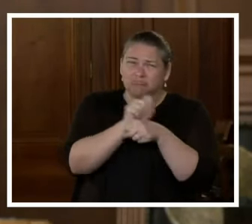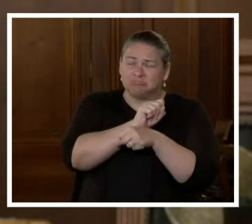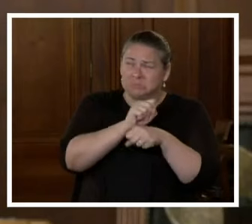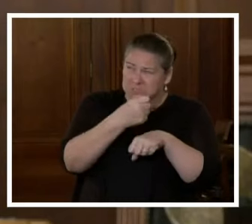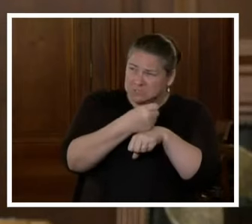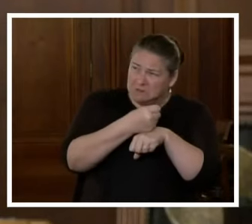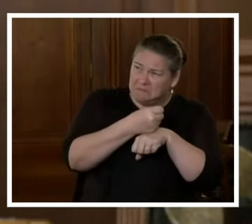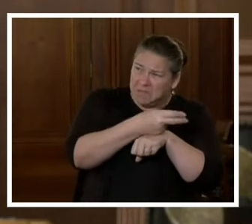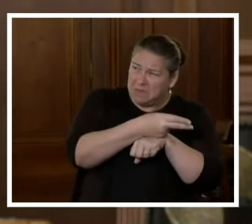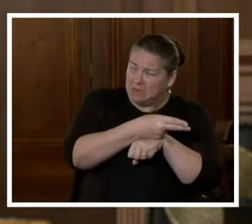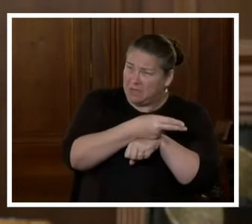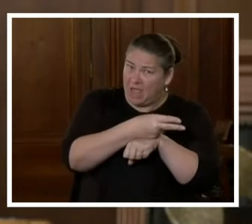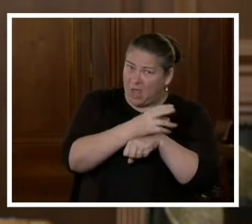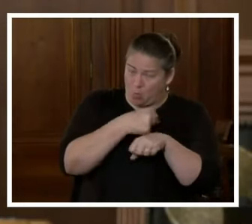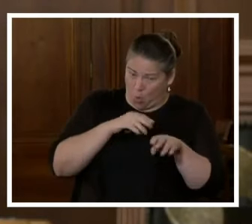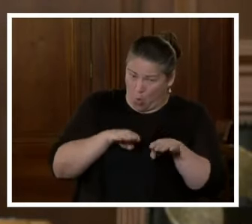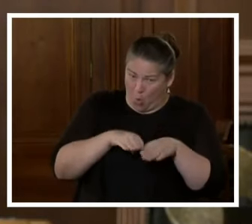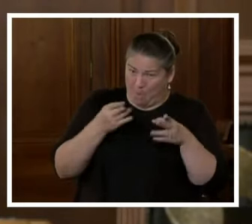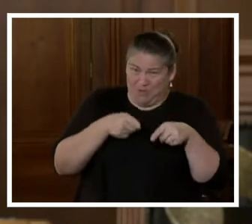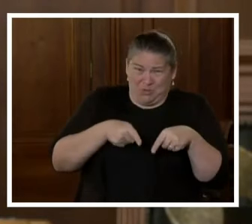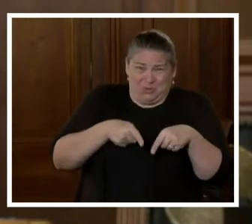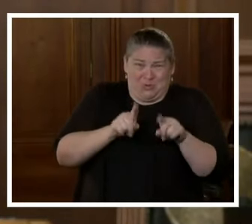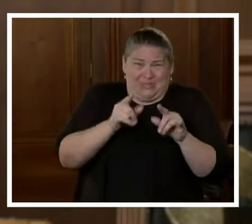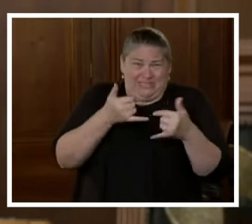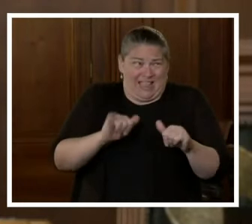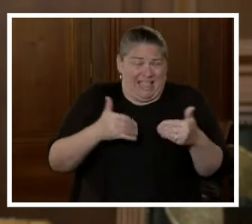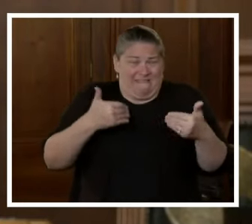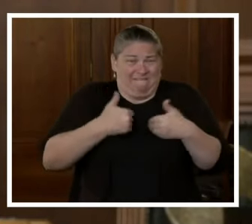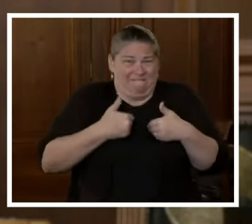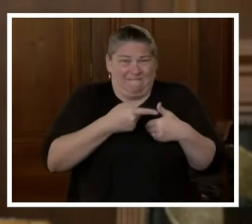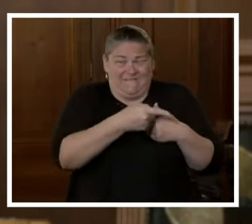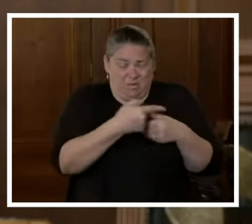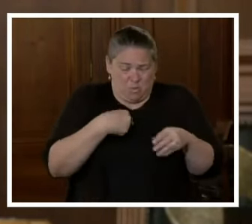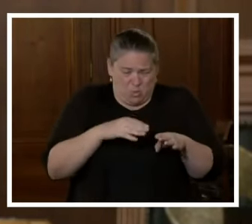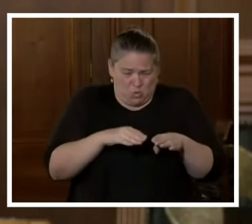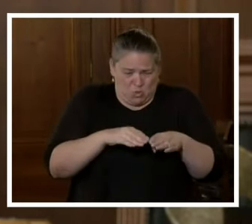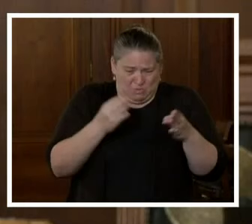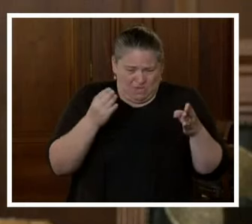AND THEN THE CHALLENGES THAT WE FACE AHEAD. YOU SAW THIS.